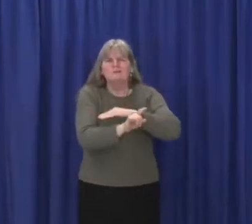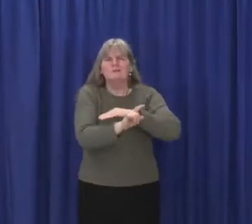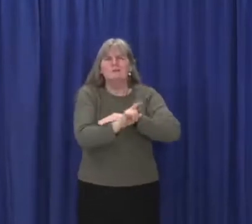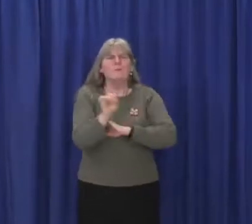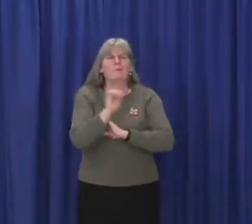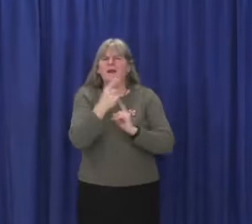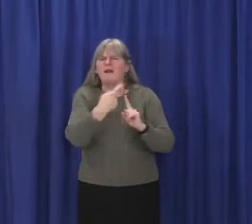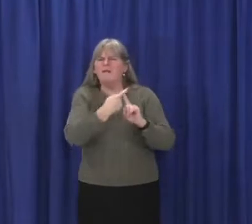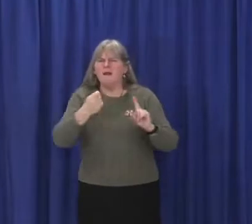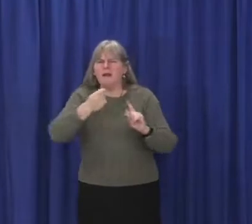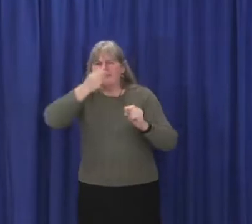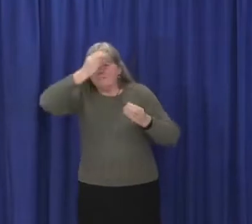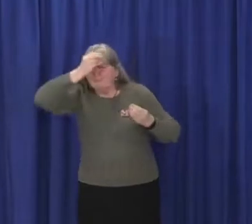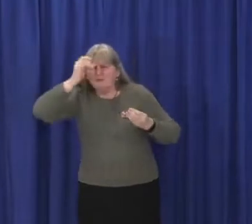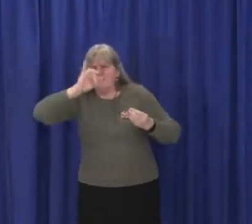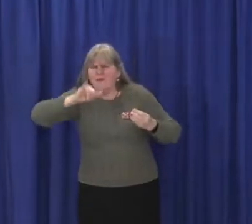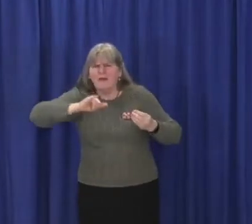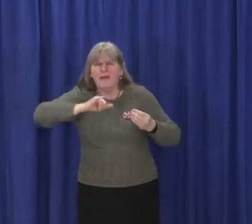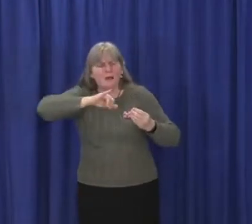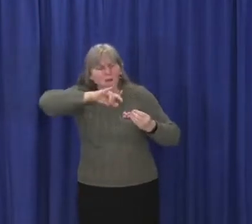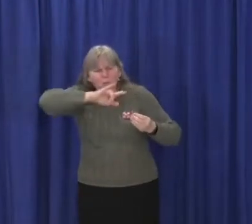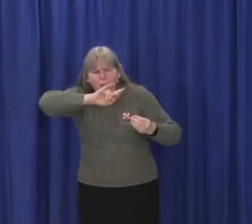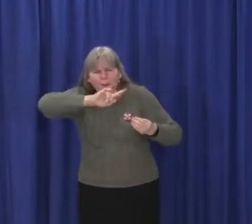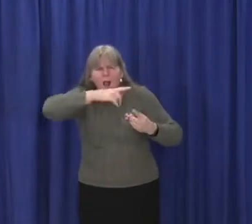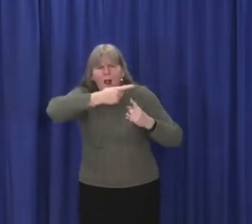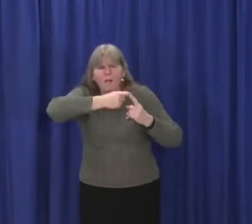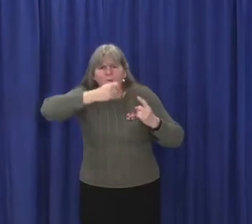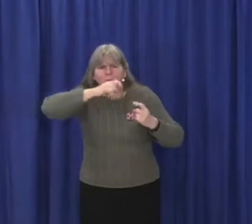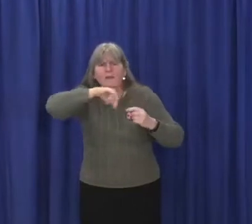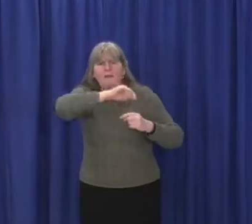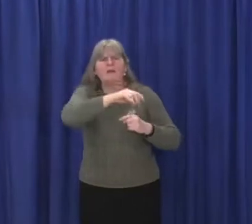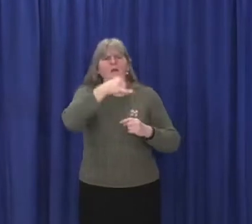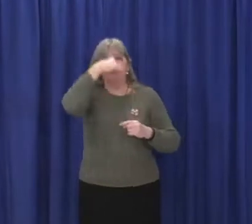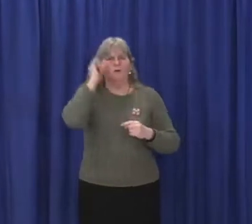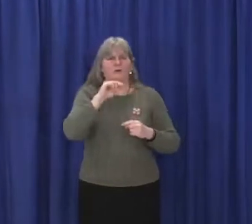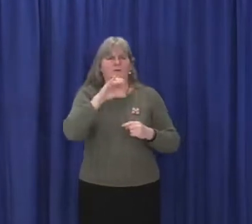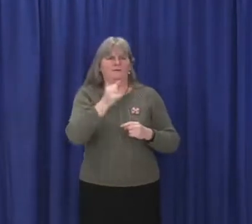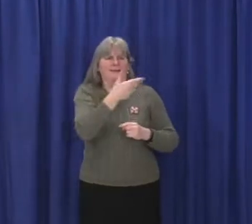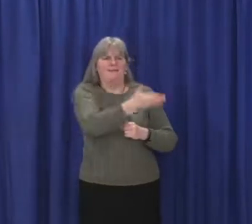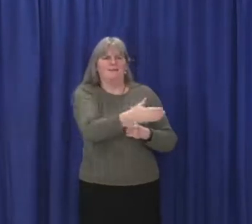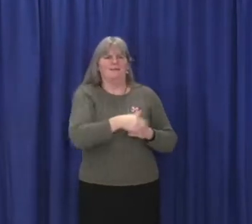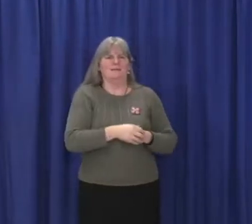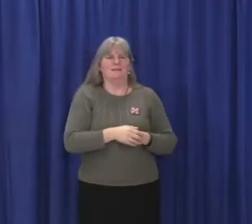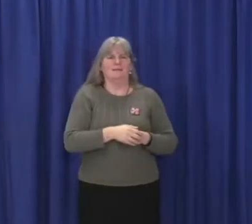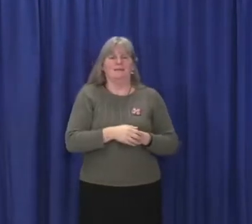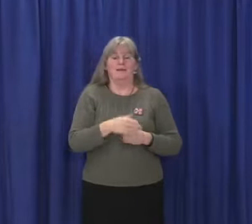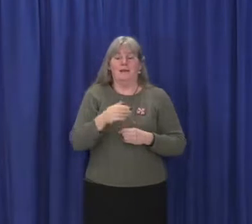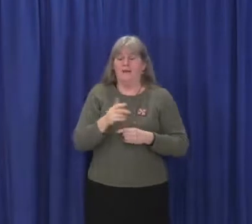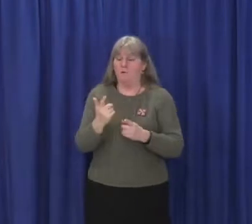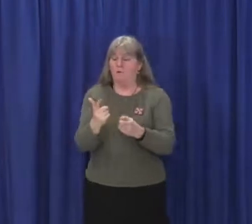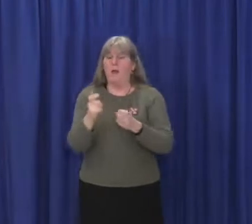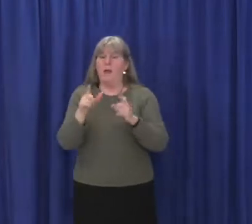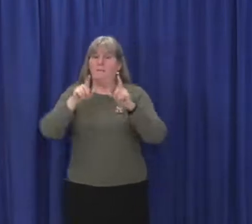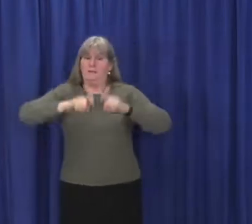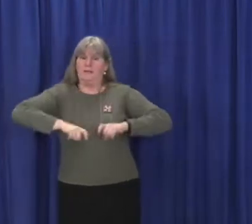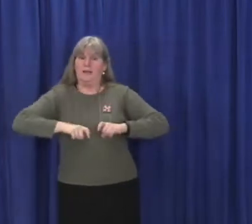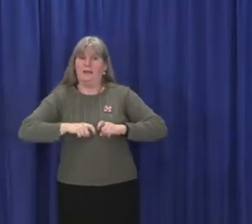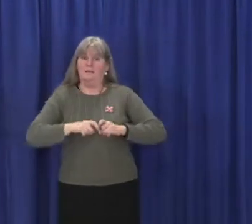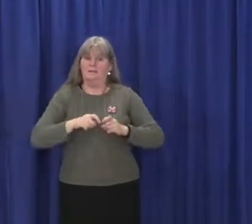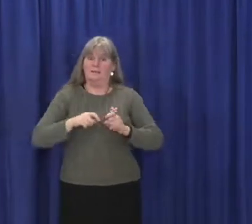at yukon.ca. A negative test is not a substitute for being vaccinated and following